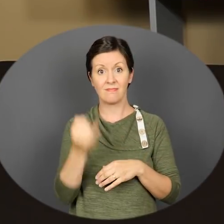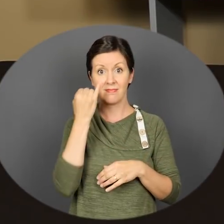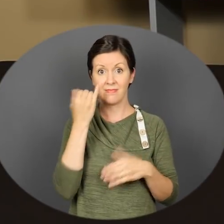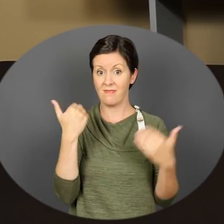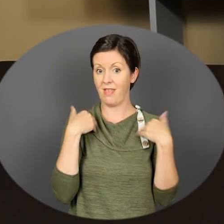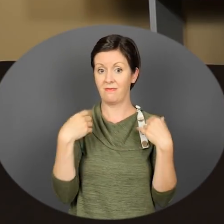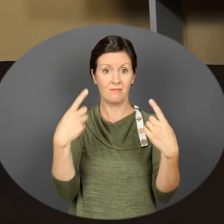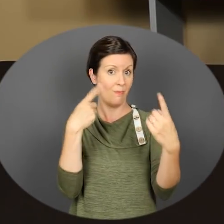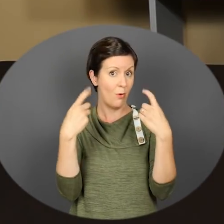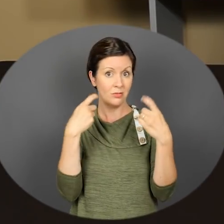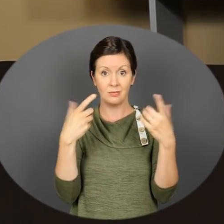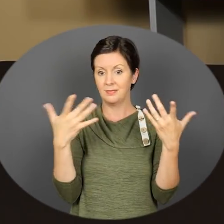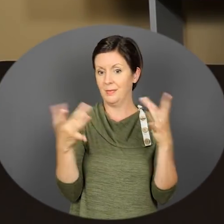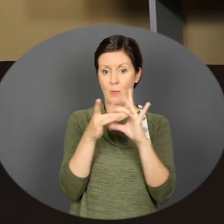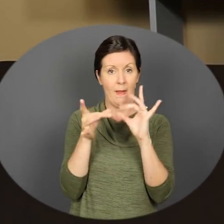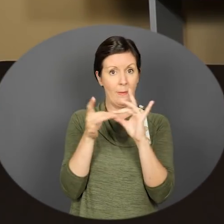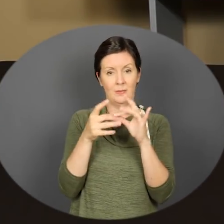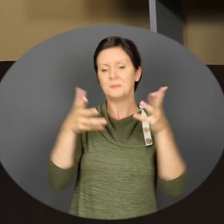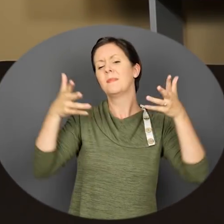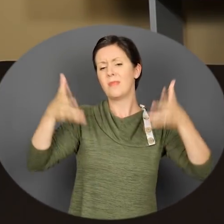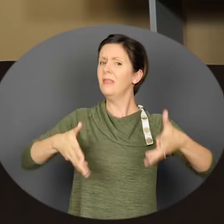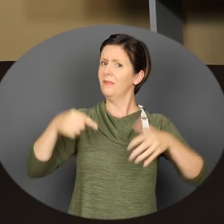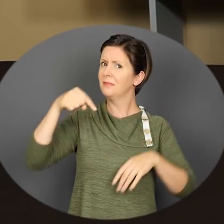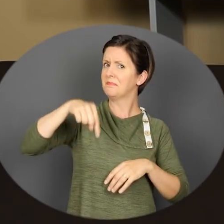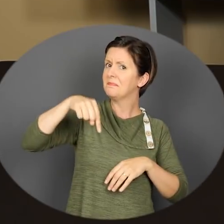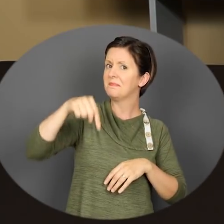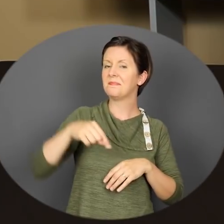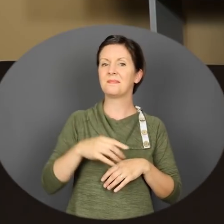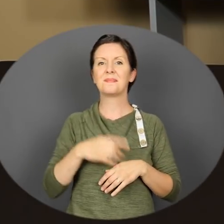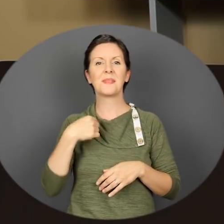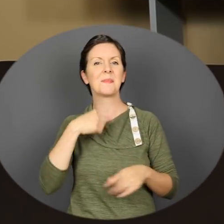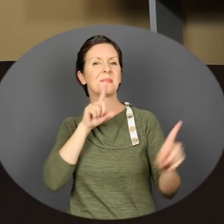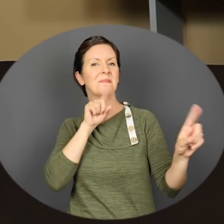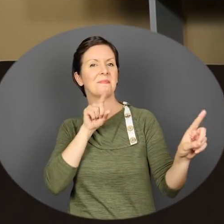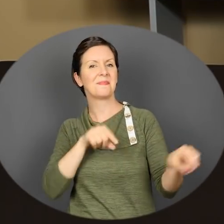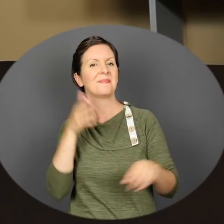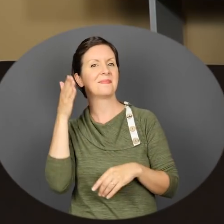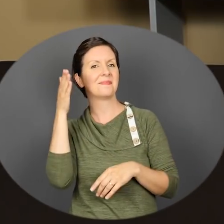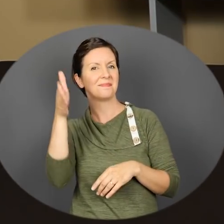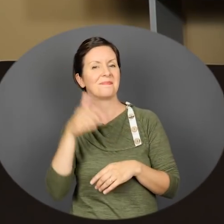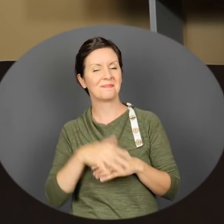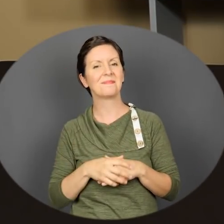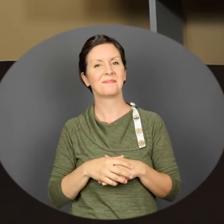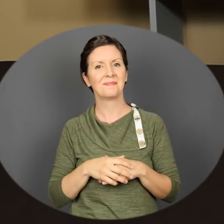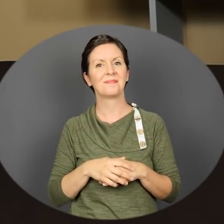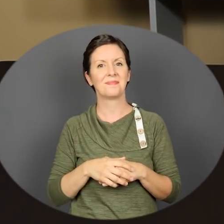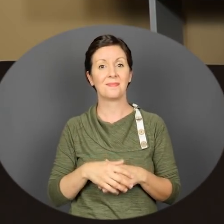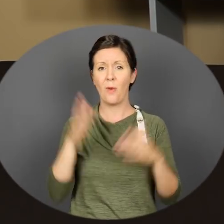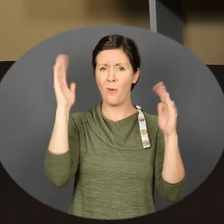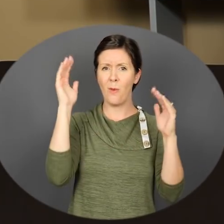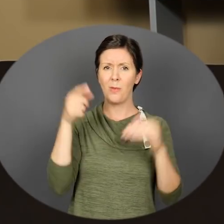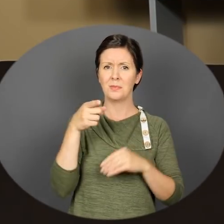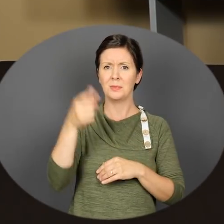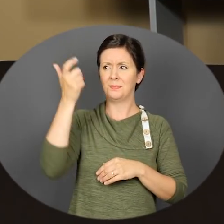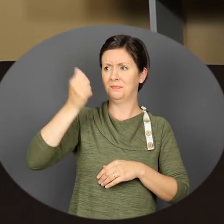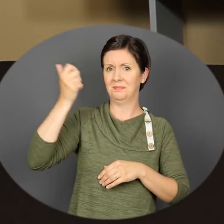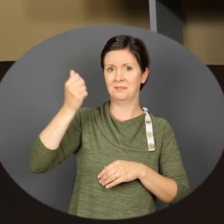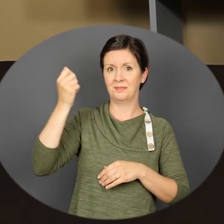questions at all please don’t hesitate to put them in the comments below. I’ll gladly answer them as soon as I get a chance. And I hope you’ll subscribe to our channel because